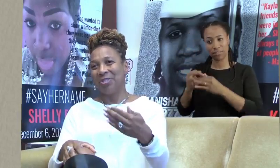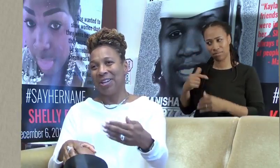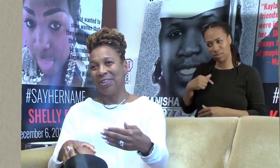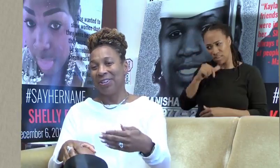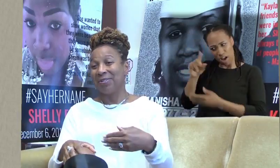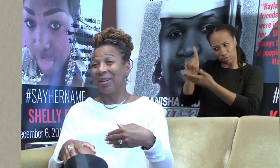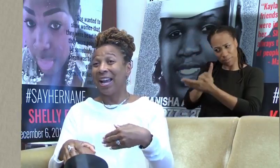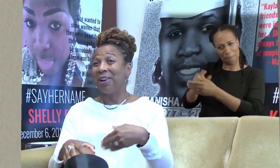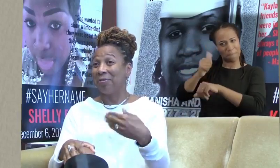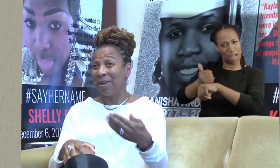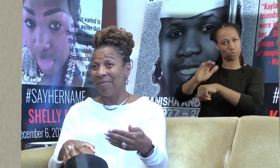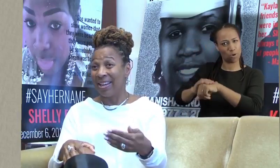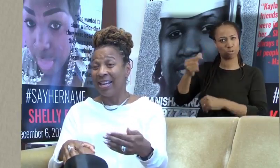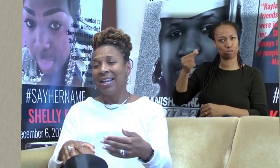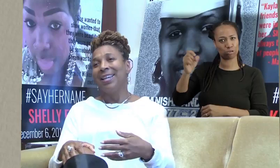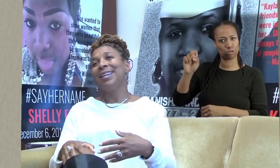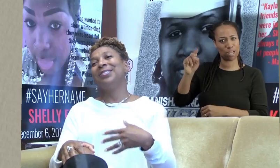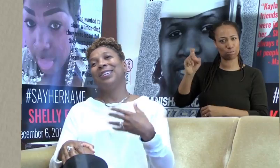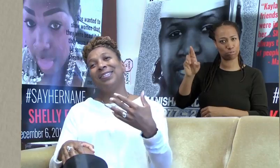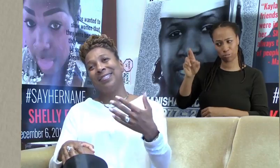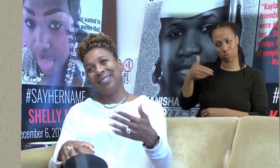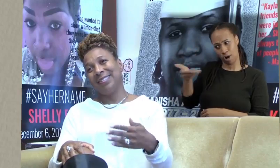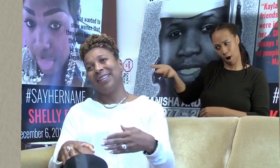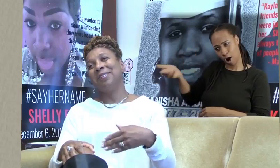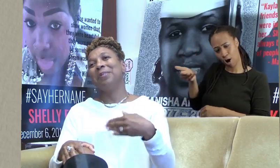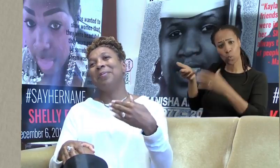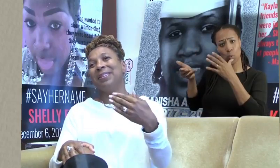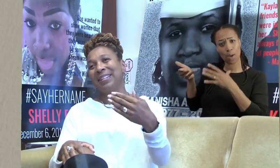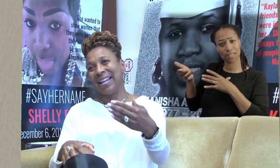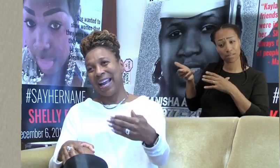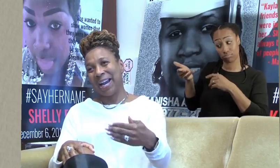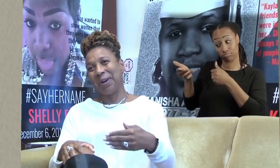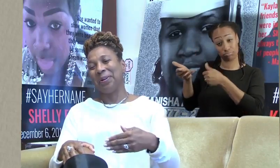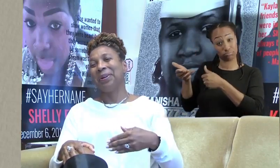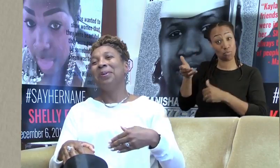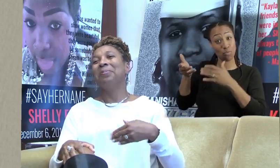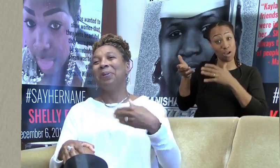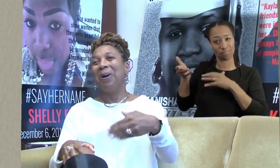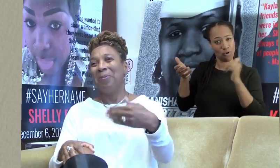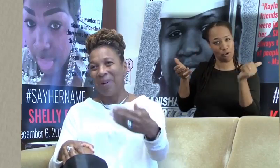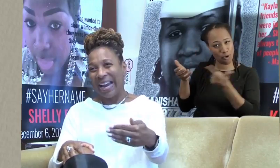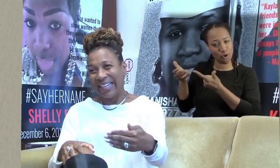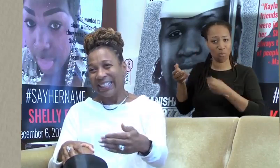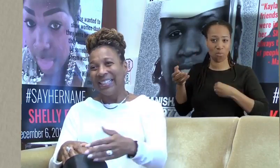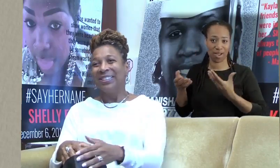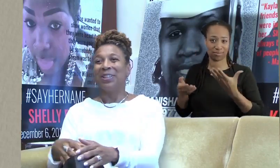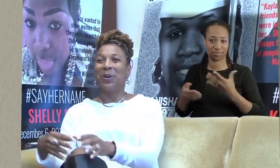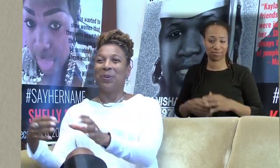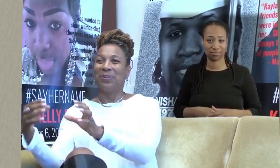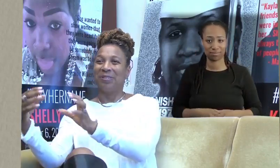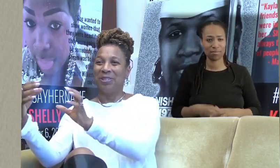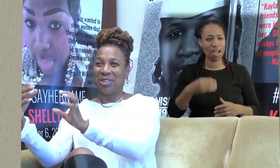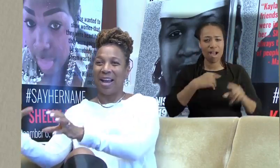And they said, “We don’t discriminate on the basis of gender, because we hire women.” It just is that the women that they hired were all white.